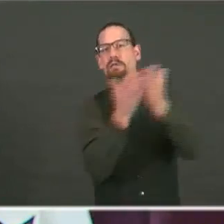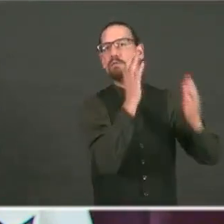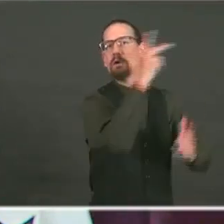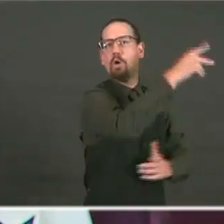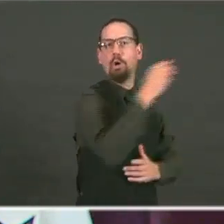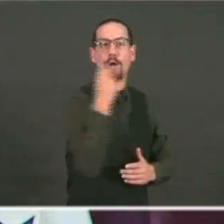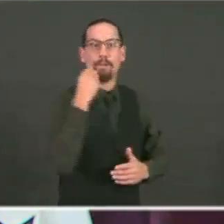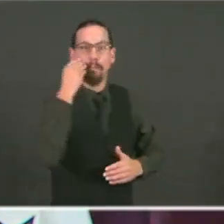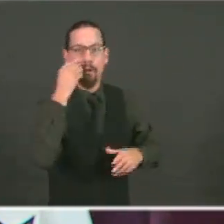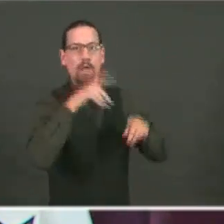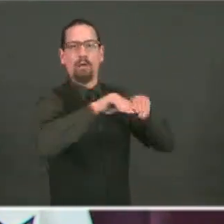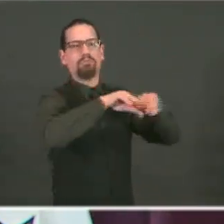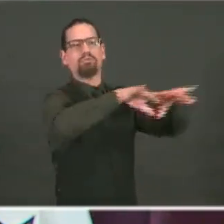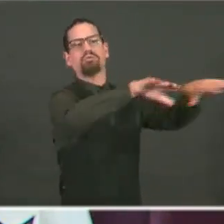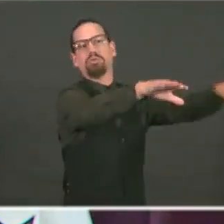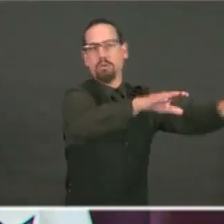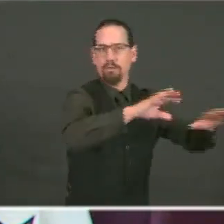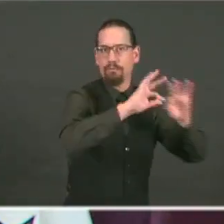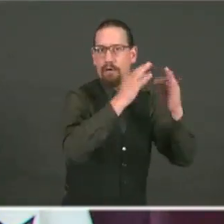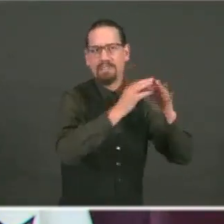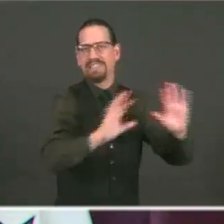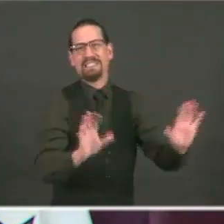IF EVERY STATE AND COLLEGE DID THAT, WE WOULD HAVE NATIONWIDE OUTBREAKS.